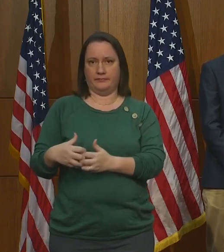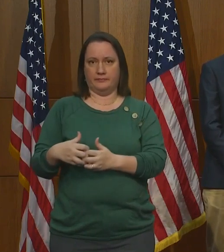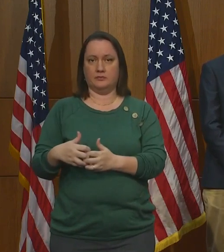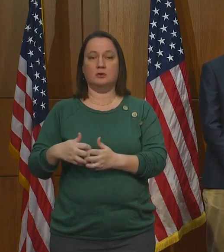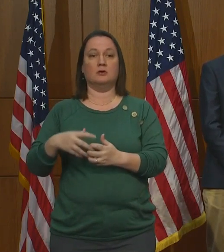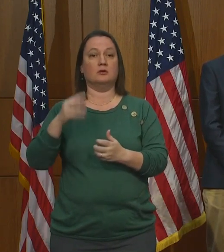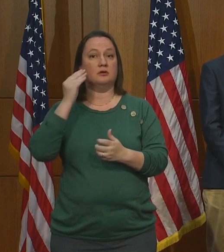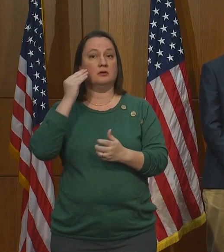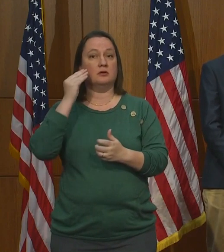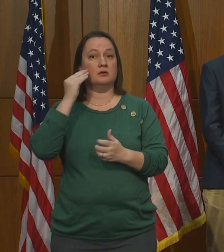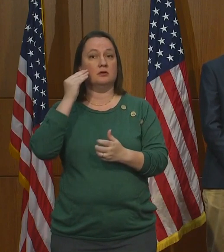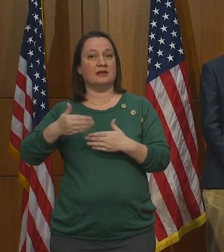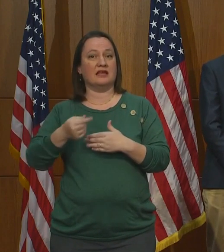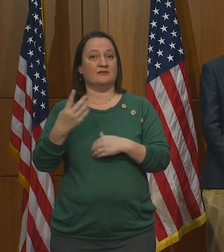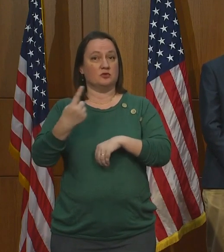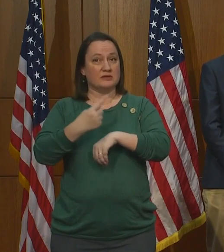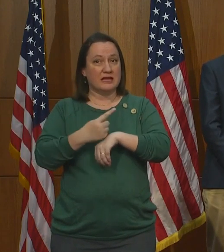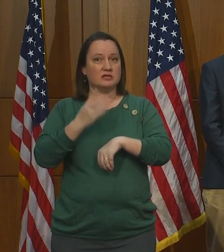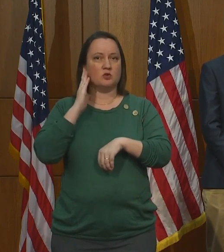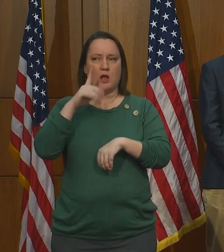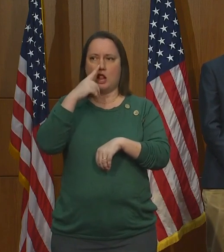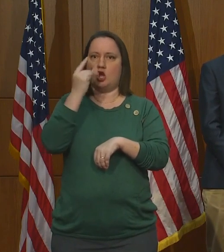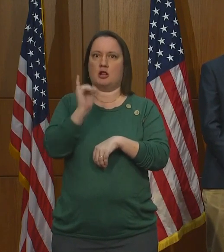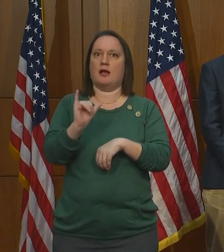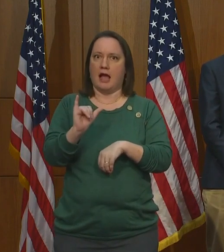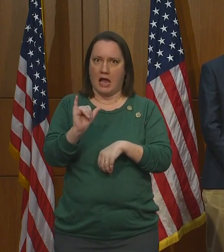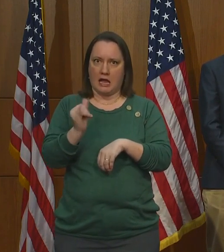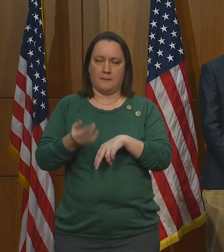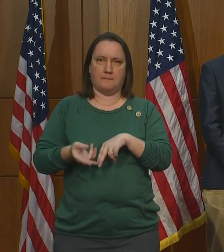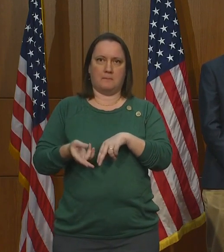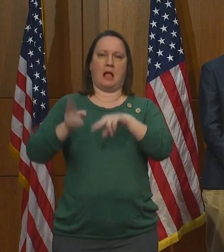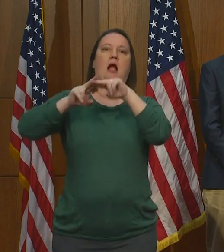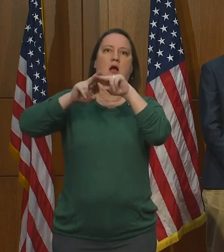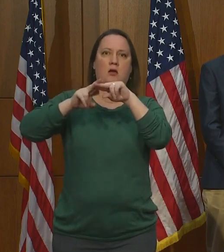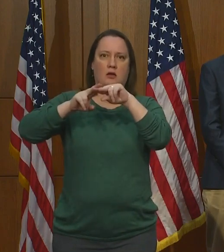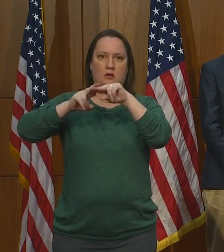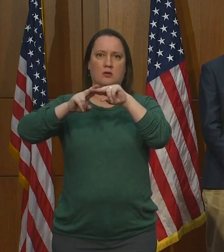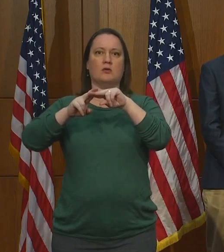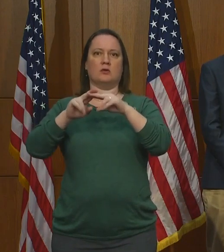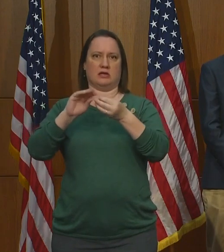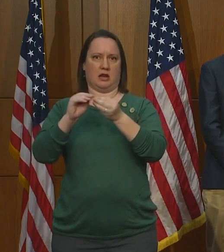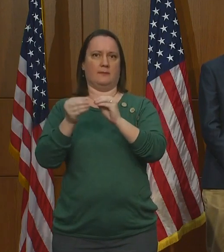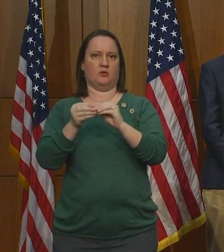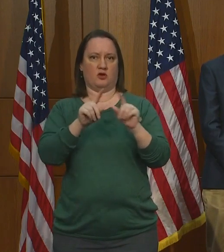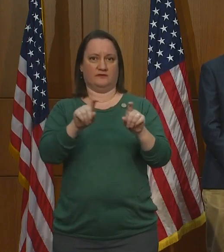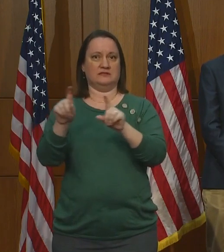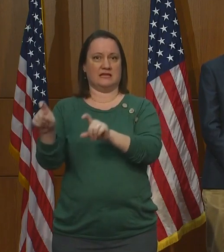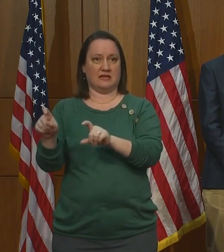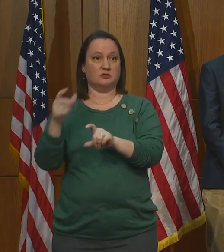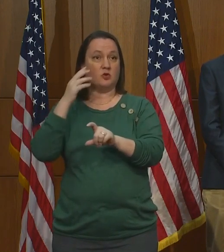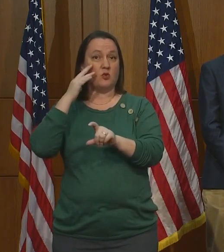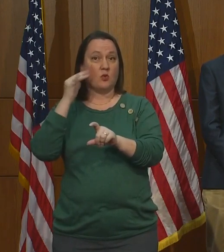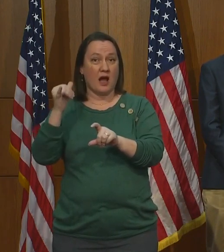NOW REPORT- LIKE TRONIC PLEASE SO OVER THE NEXT A COUPLE OF